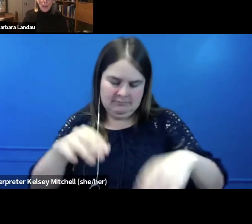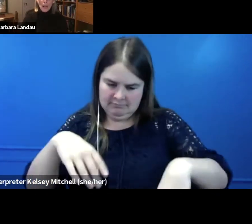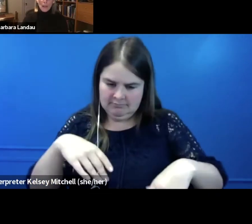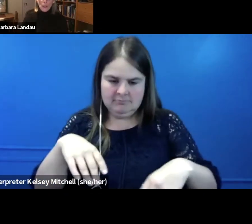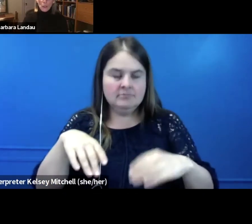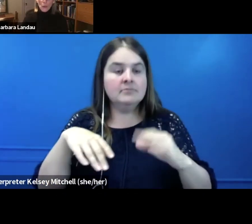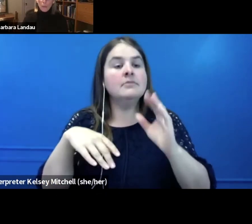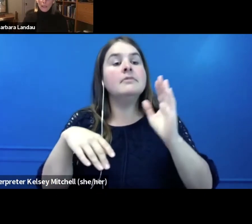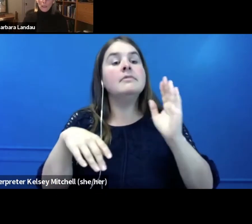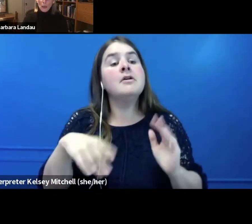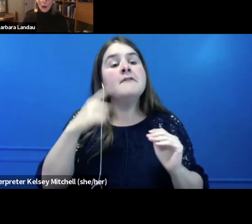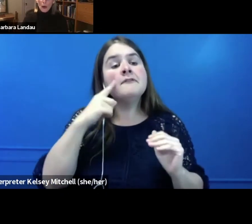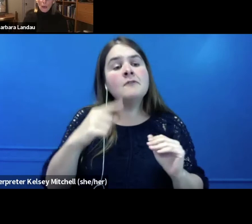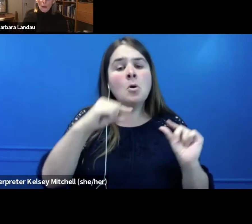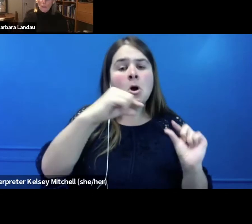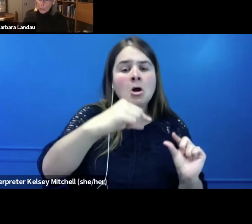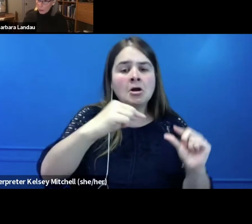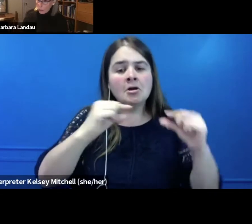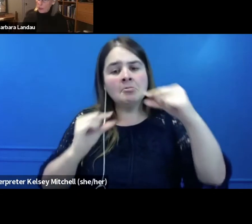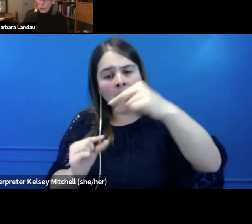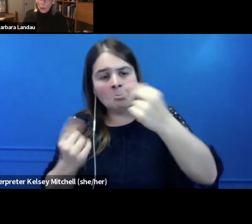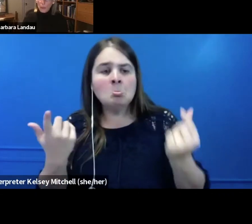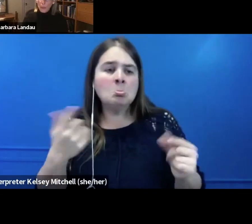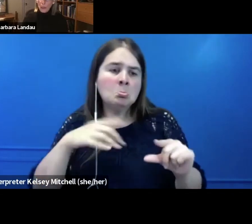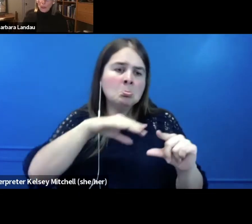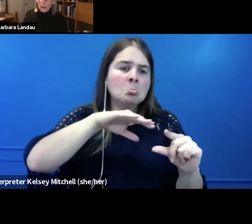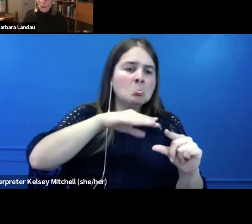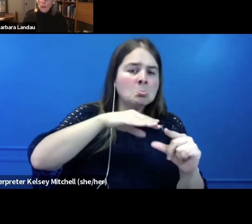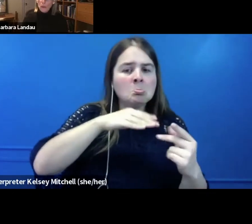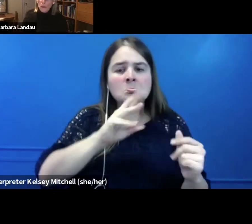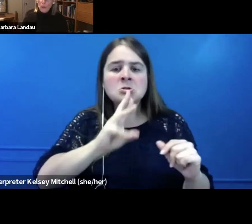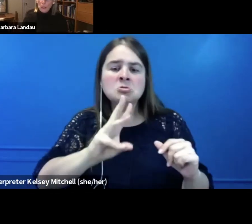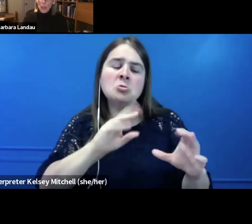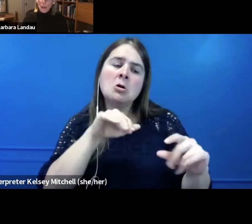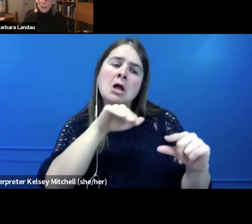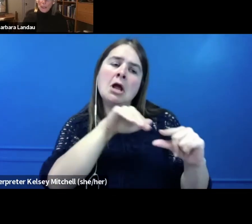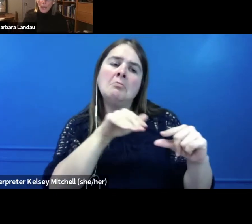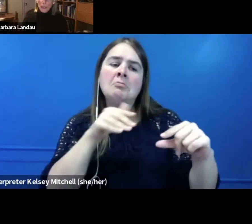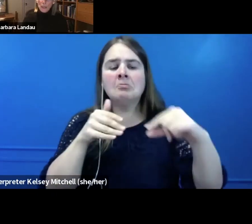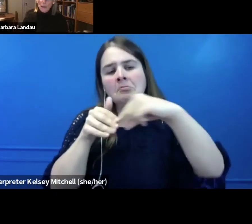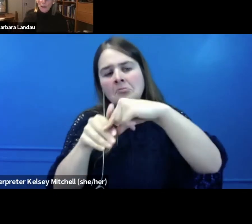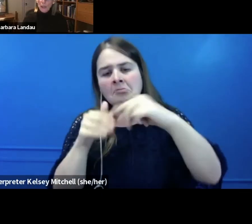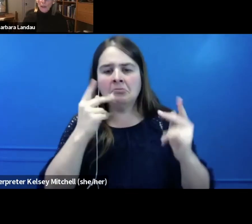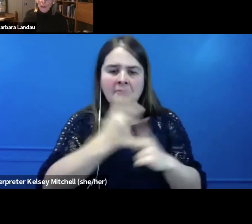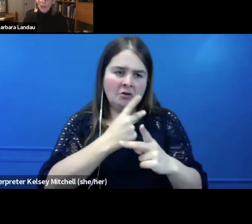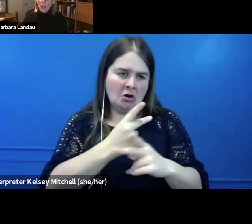and then the two obliques are pretty good too they're pretty well tuned to